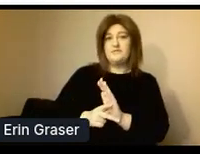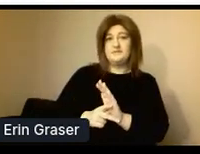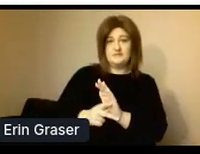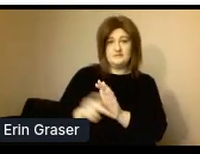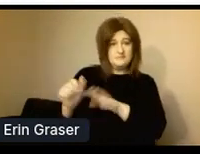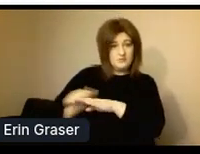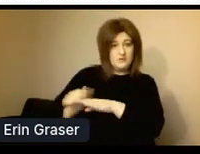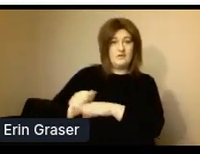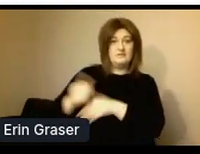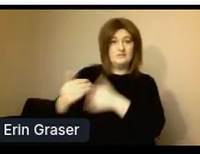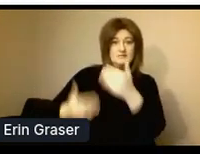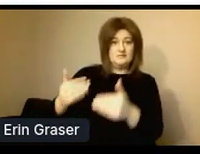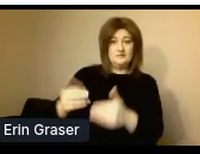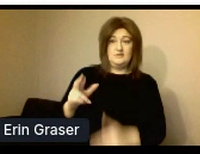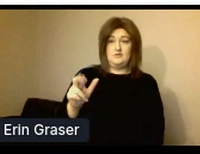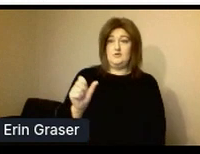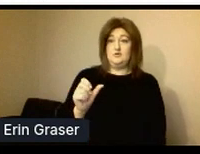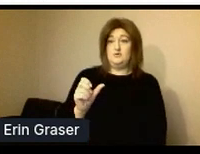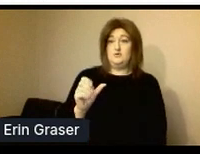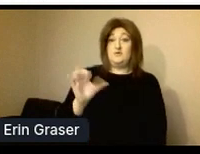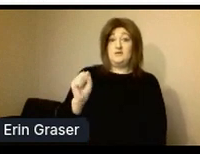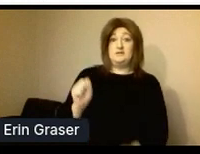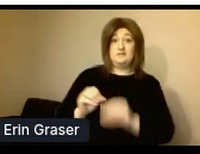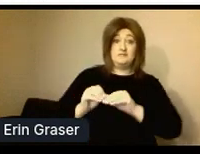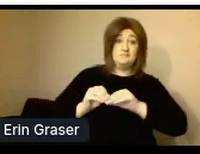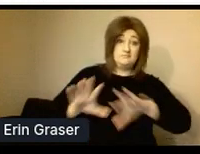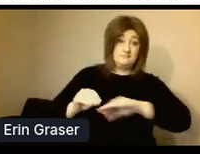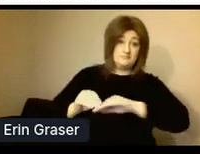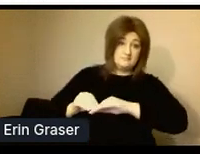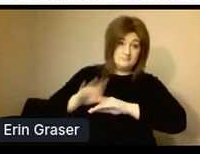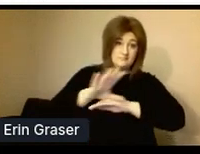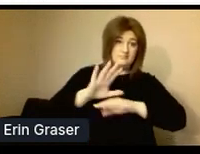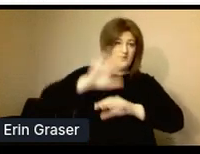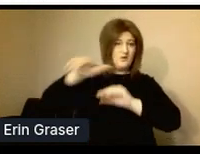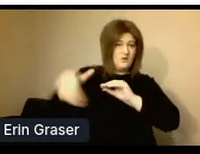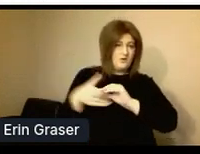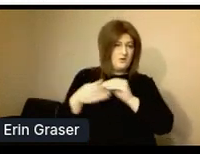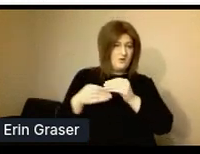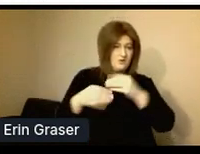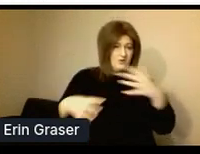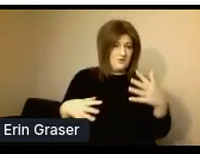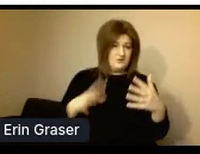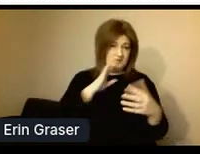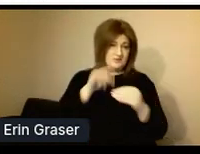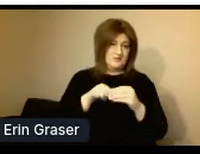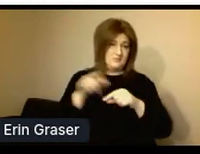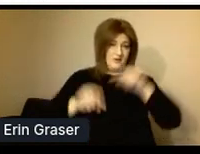of racism that contributes to all of these disparities that we see.